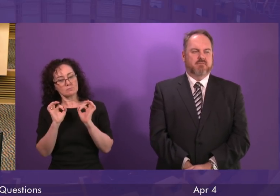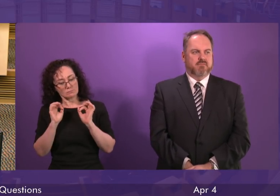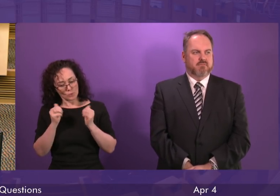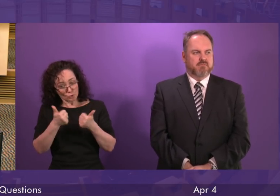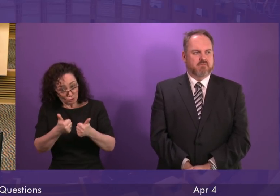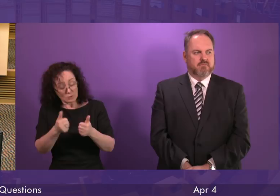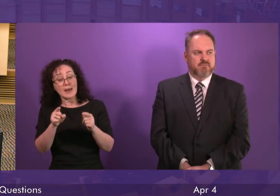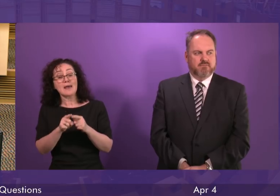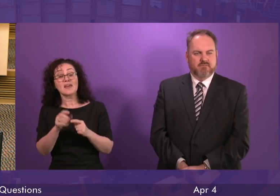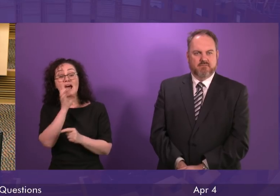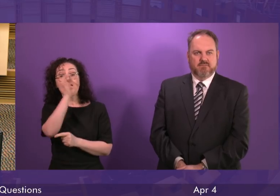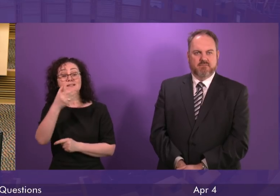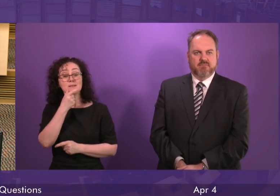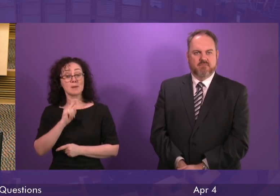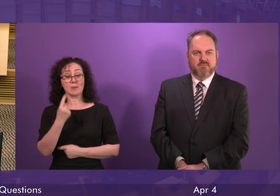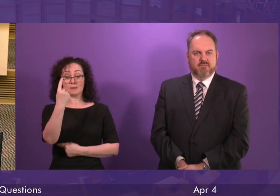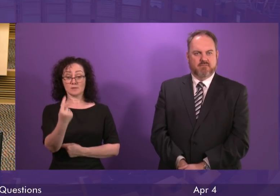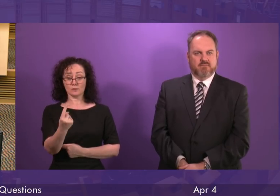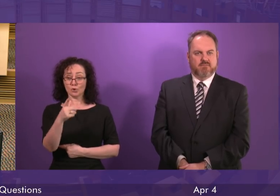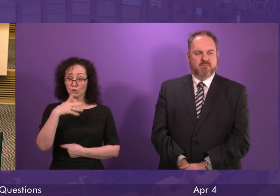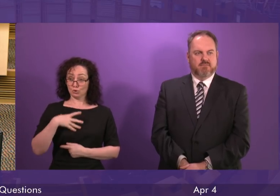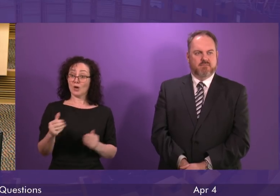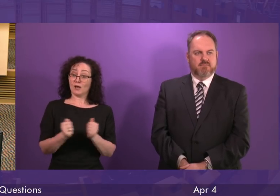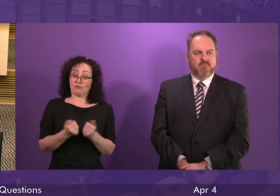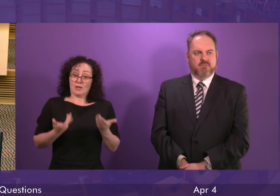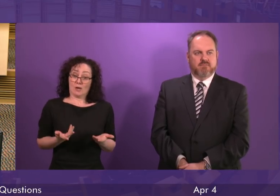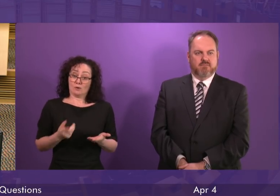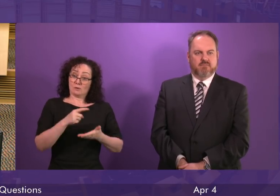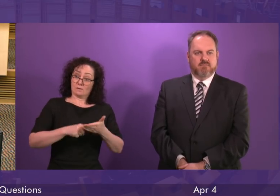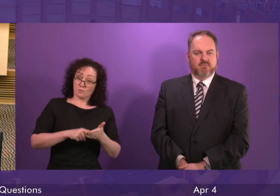accept a second-best compromise or whether, given everything that we have learned over